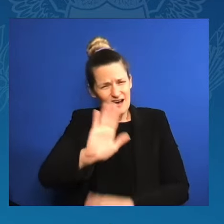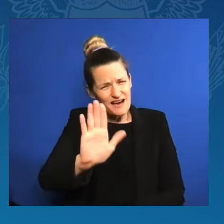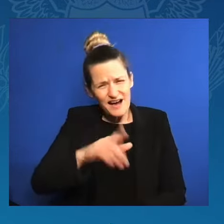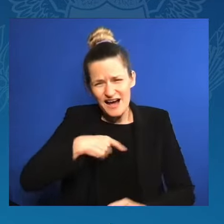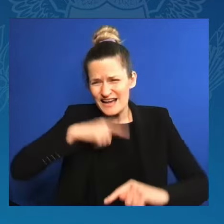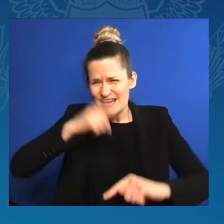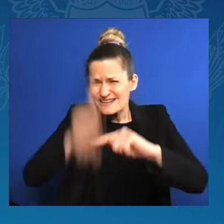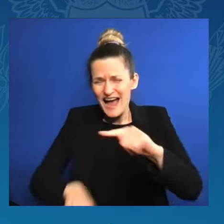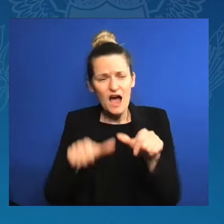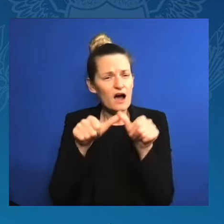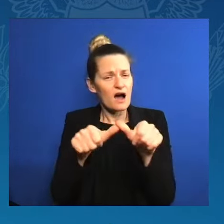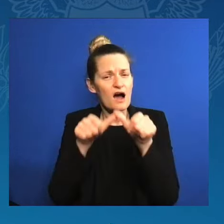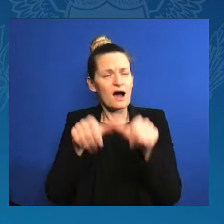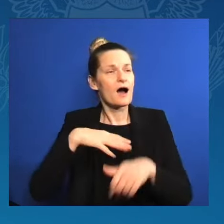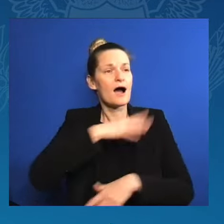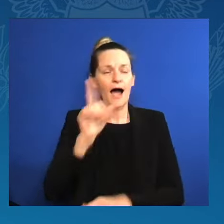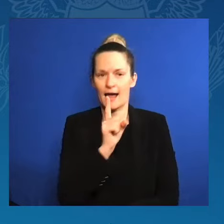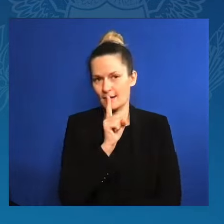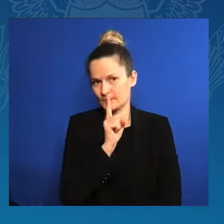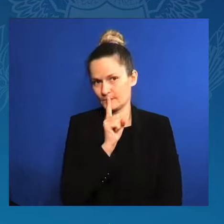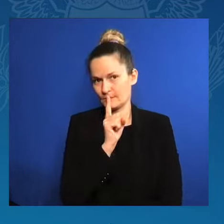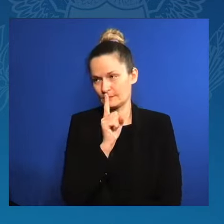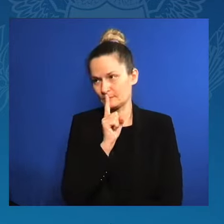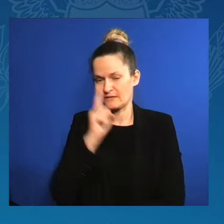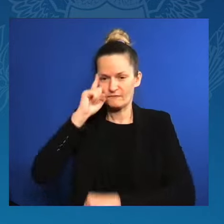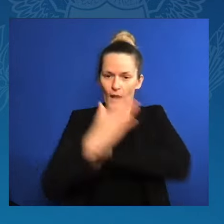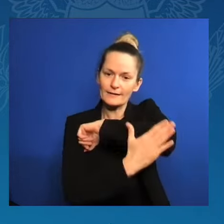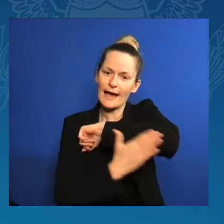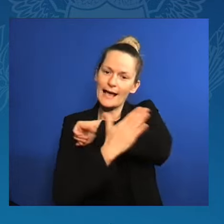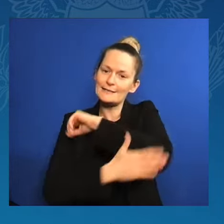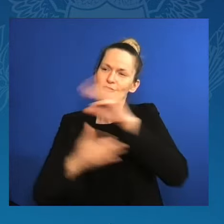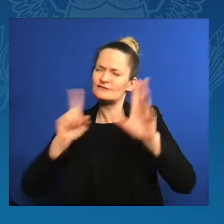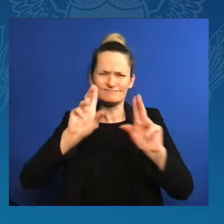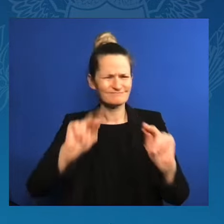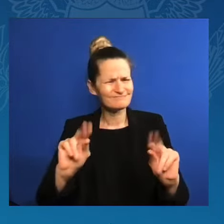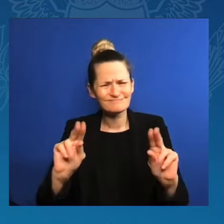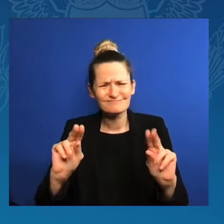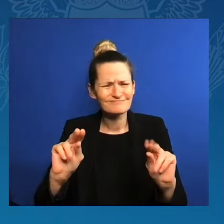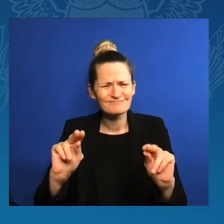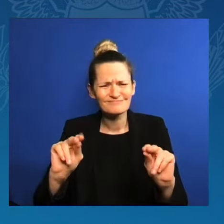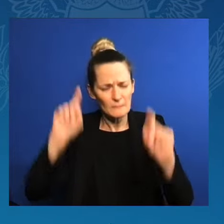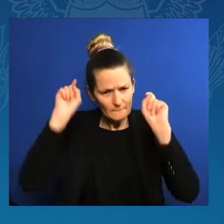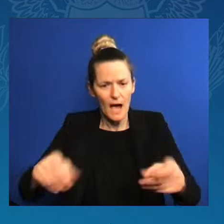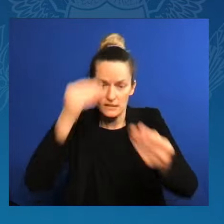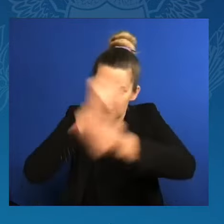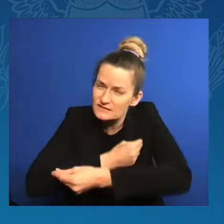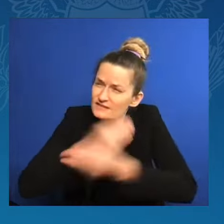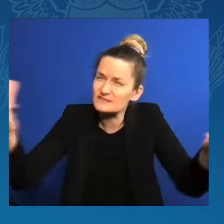without telling their stories in a way that hopefully understands